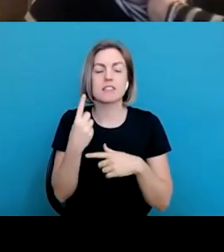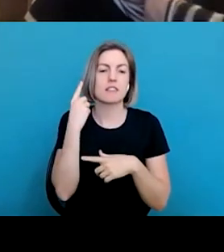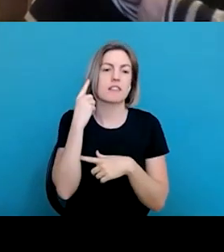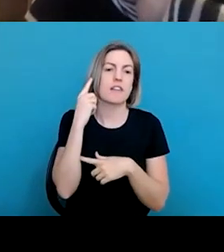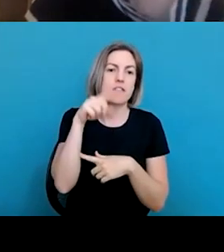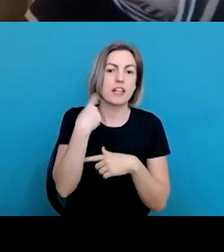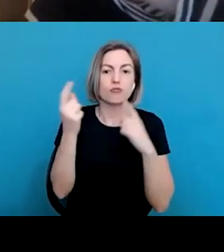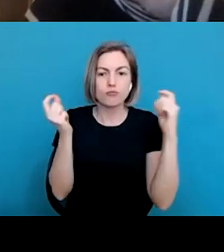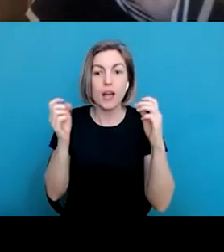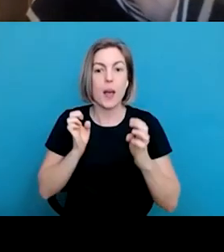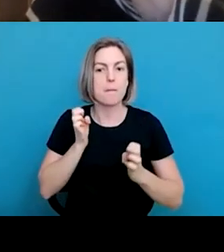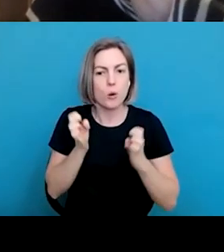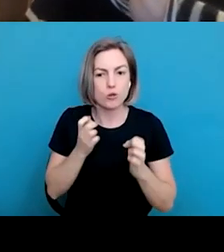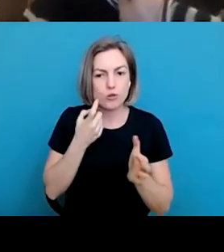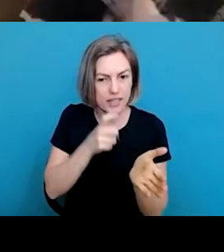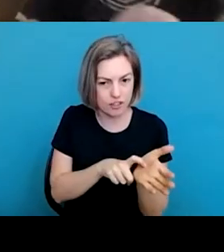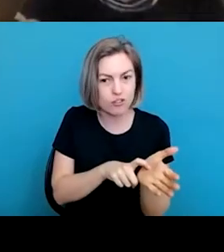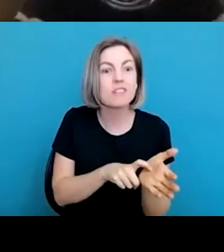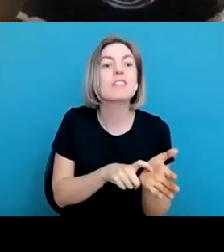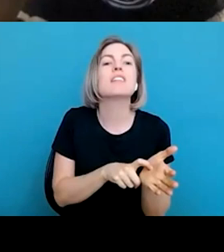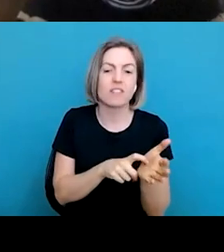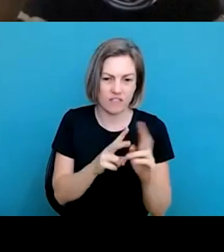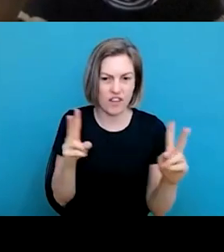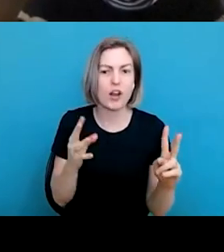emotional recognition could be equally useful to the autistic community.